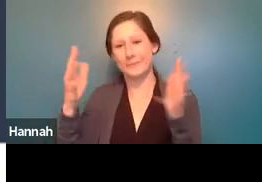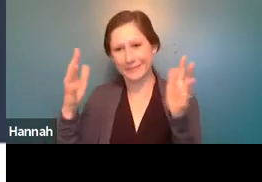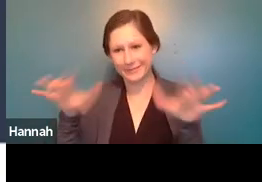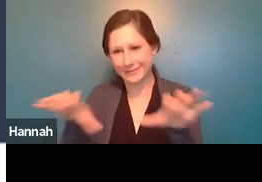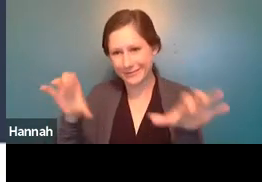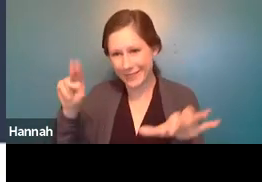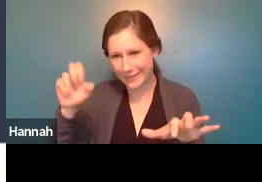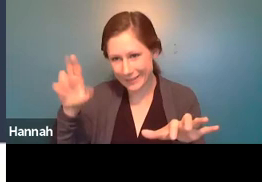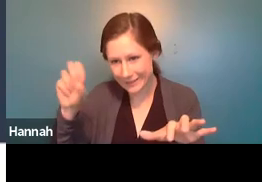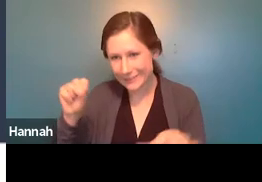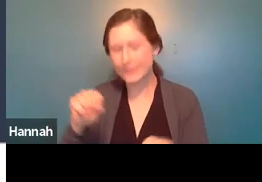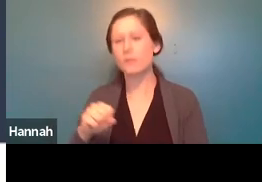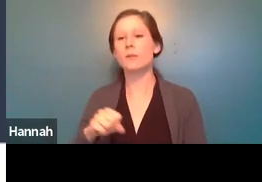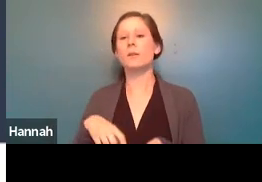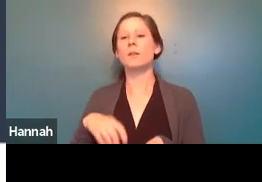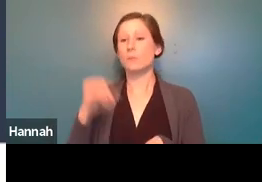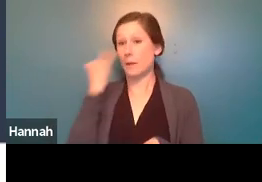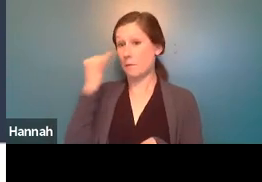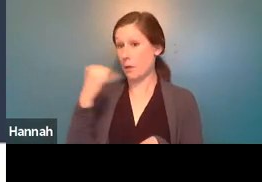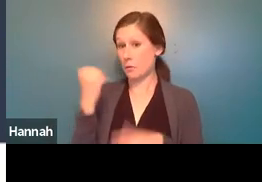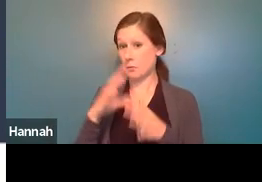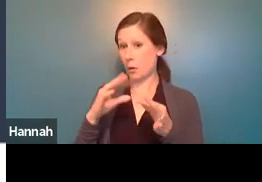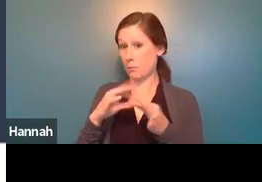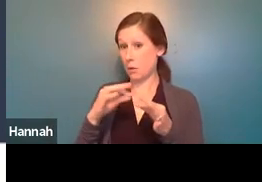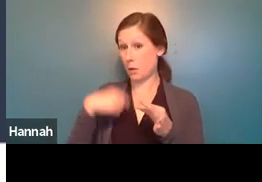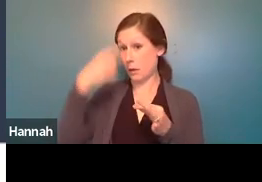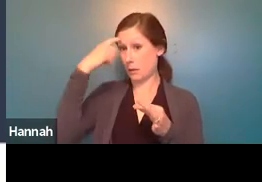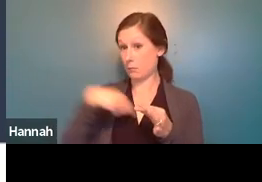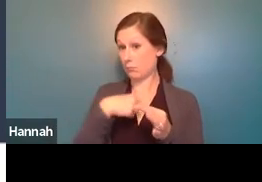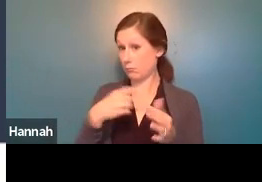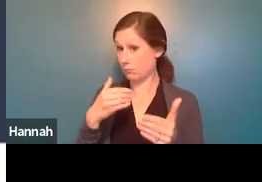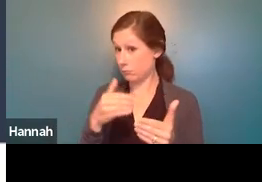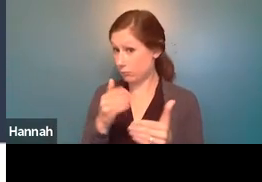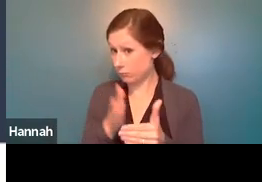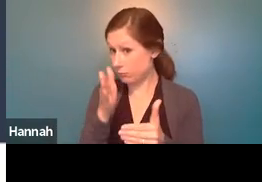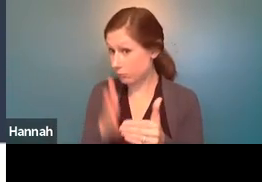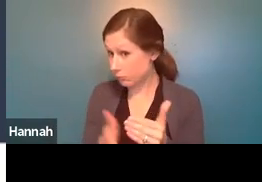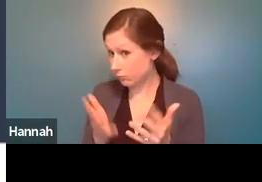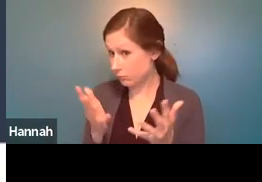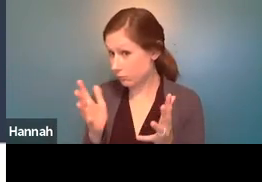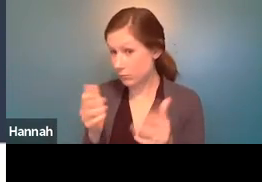unless anybody else. Else has anything I think we're done. Anyone?